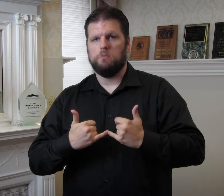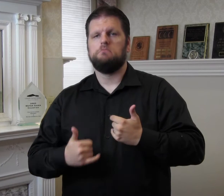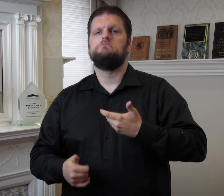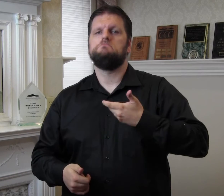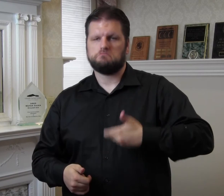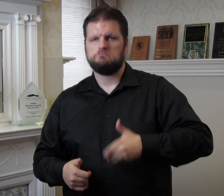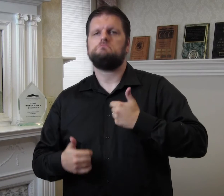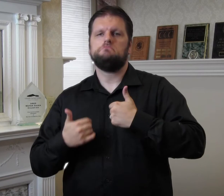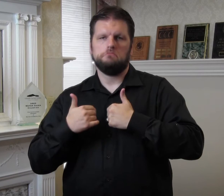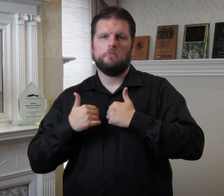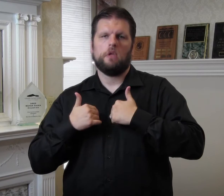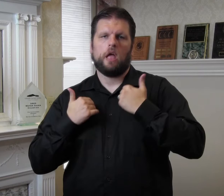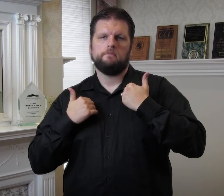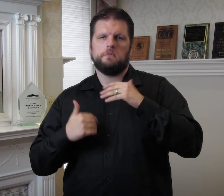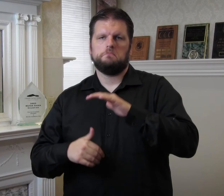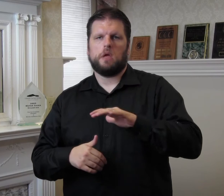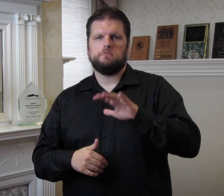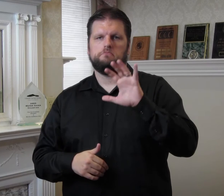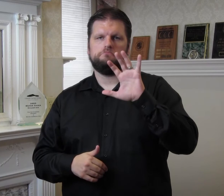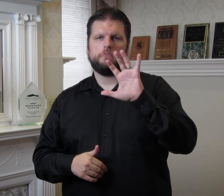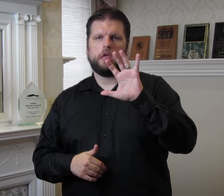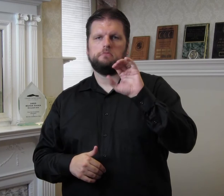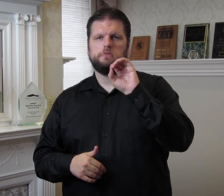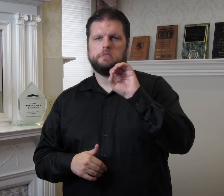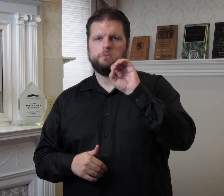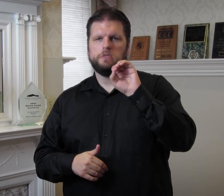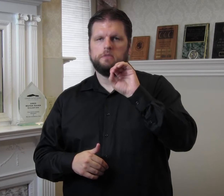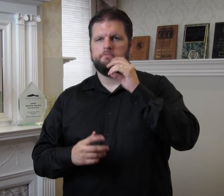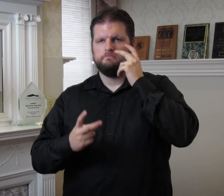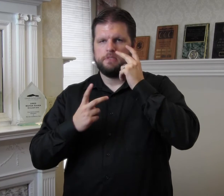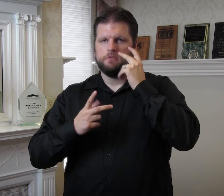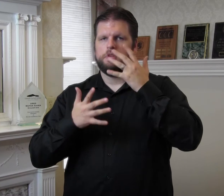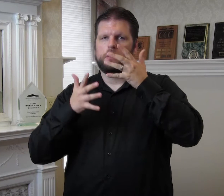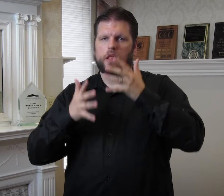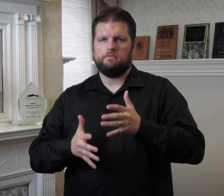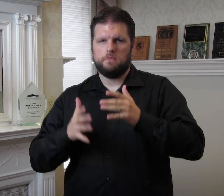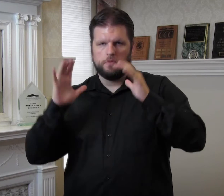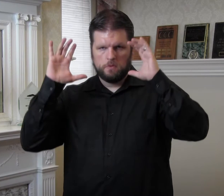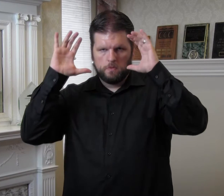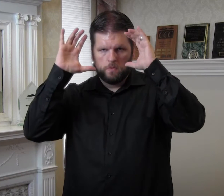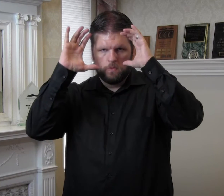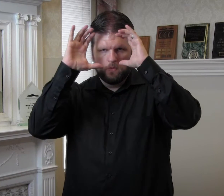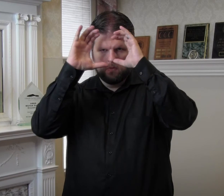Currently, my visual field is approximately five degrees